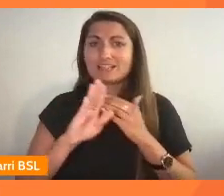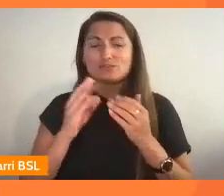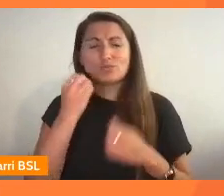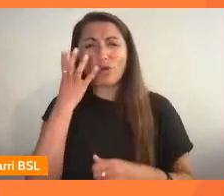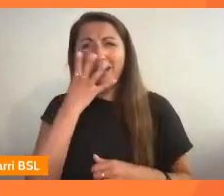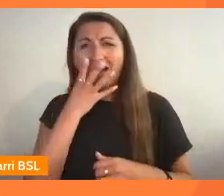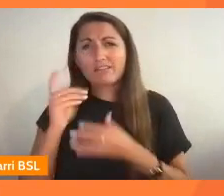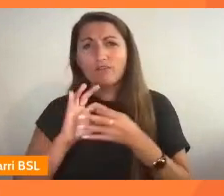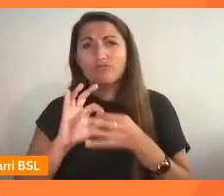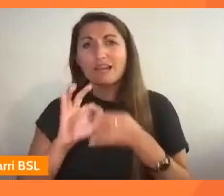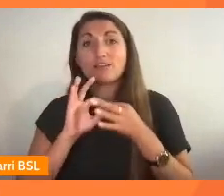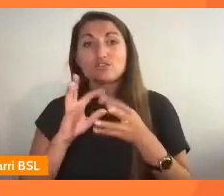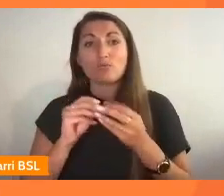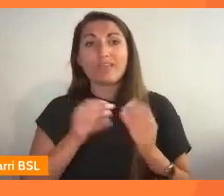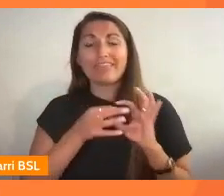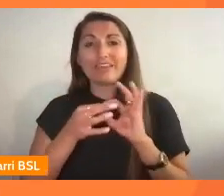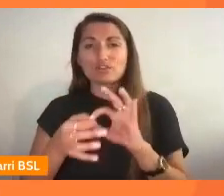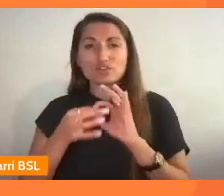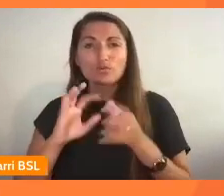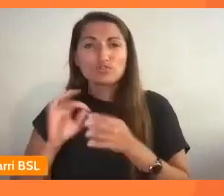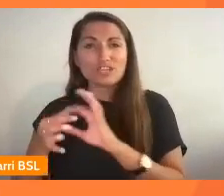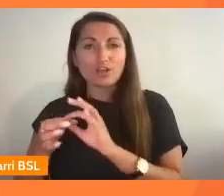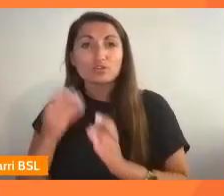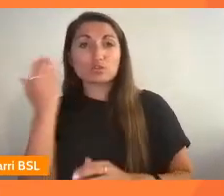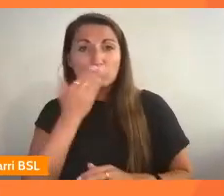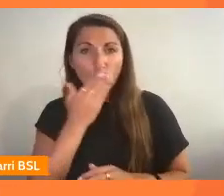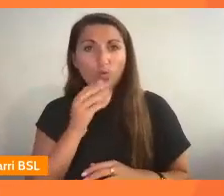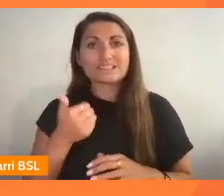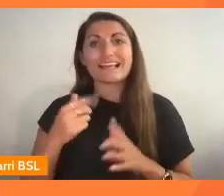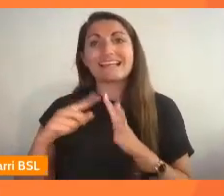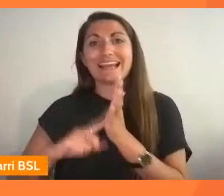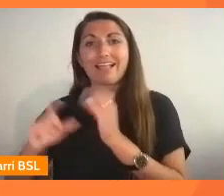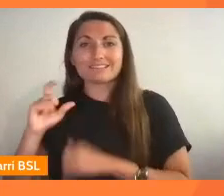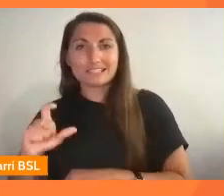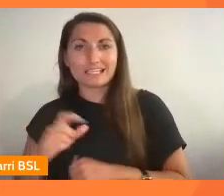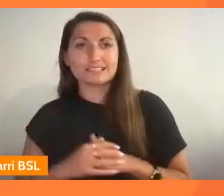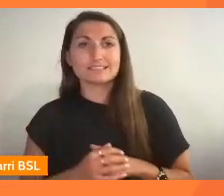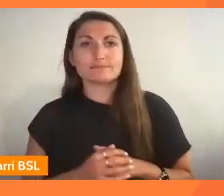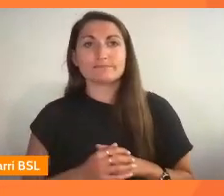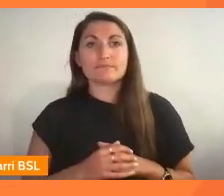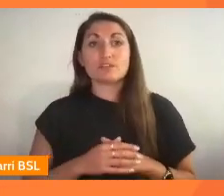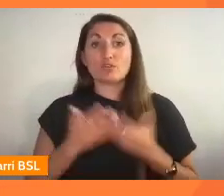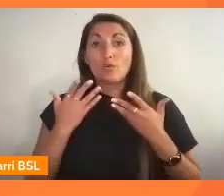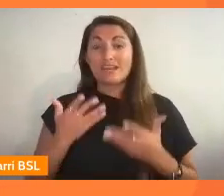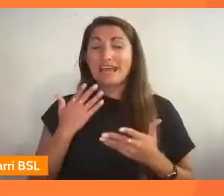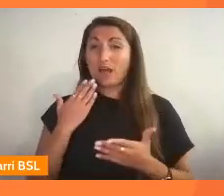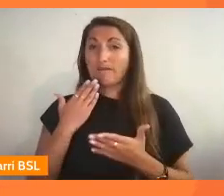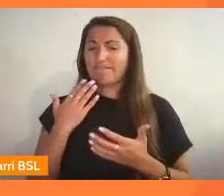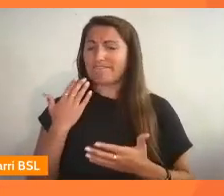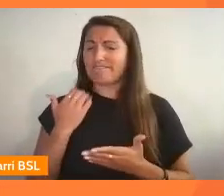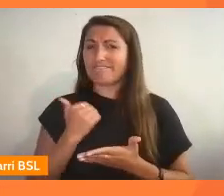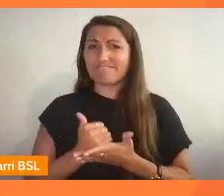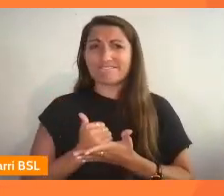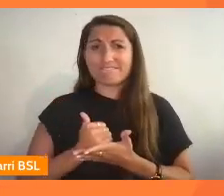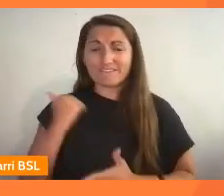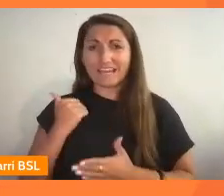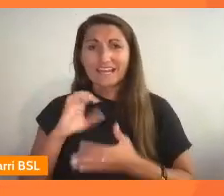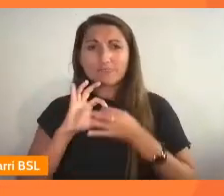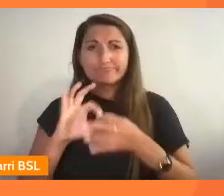schools and ERCs, which has given us these really interesting connection opportunity through digital wraparound.